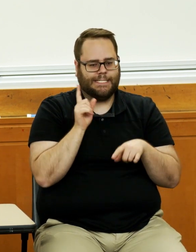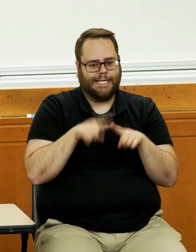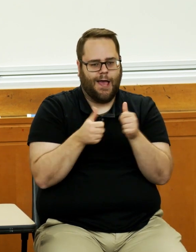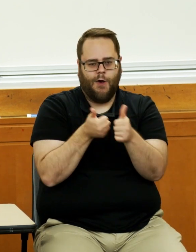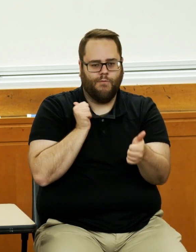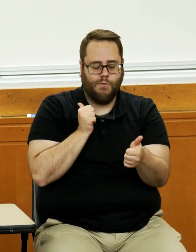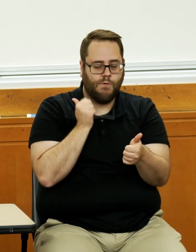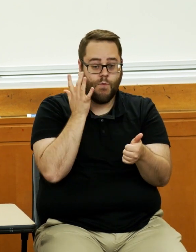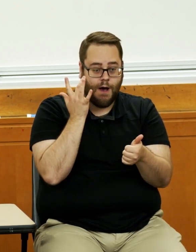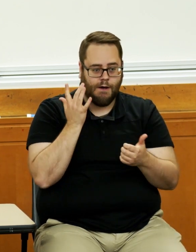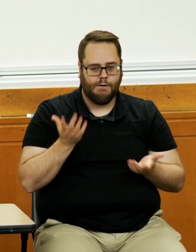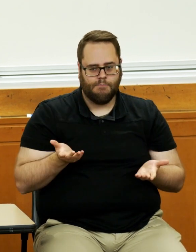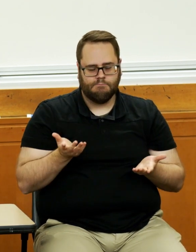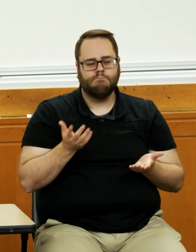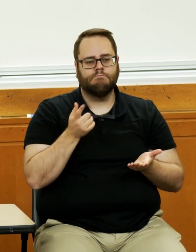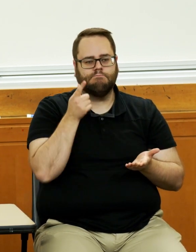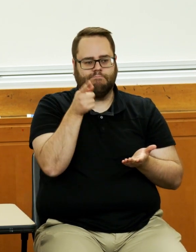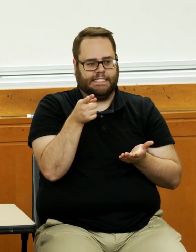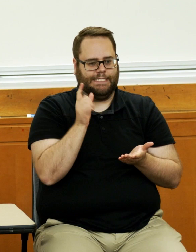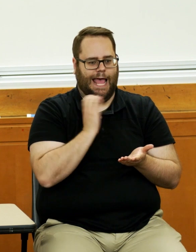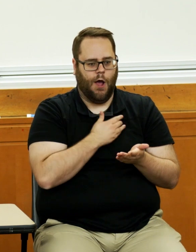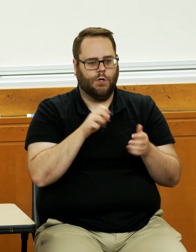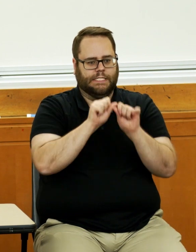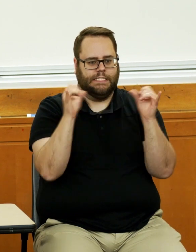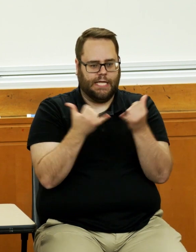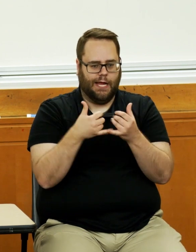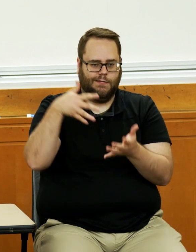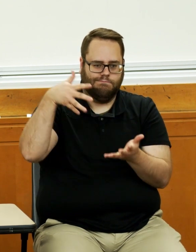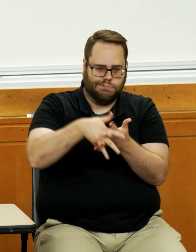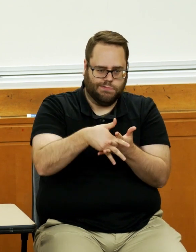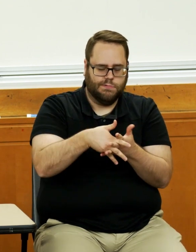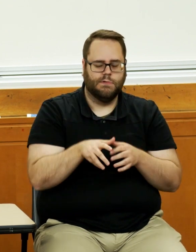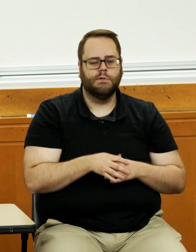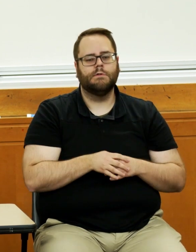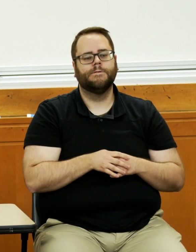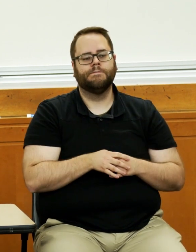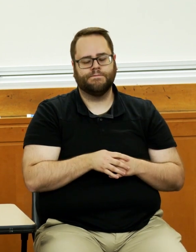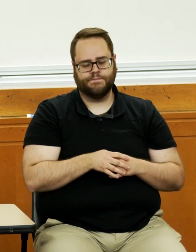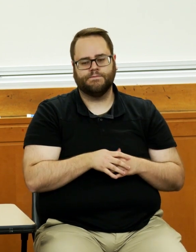because they constitute the fabric of our very society. I'm also not someone who's going to try